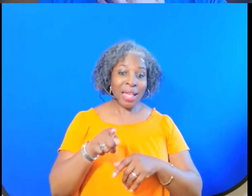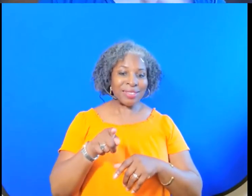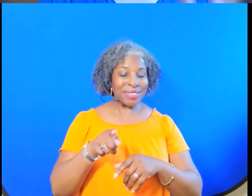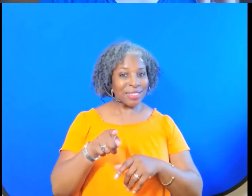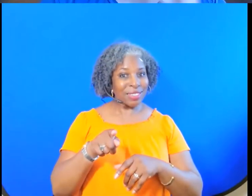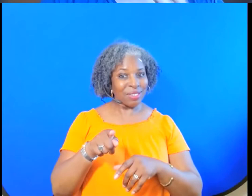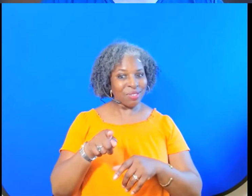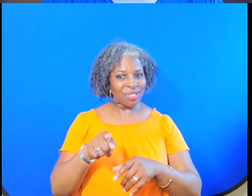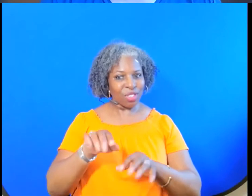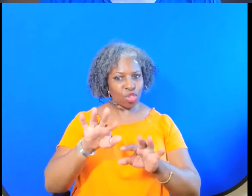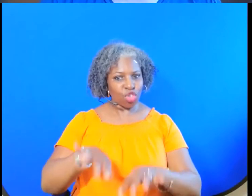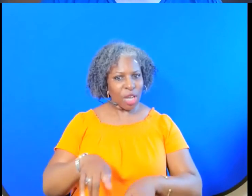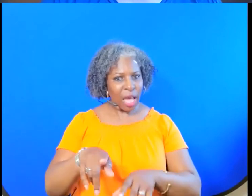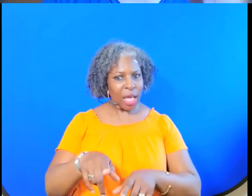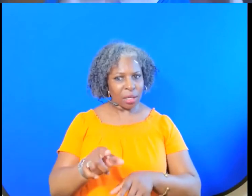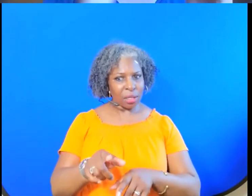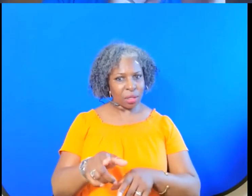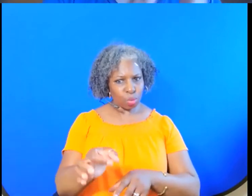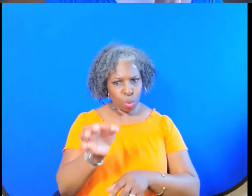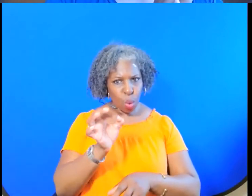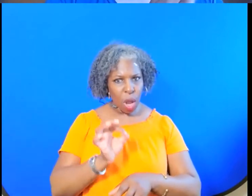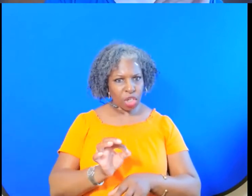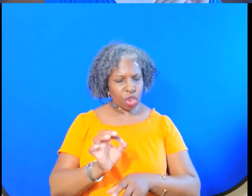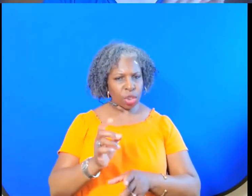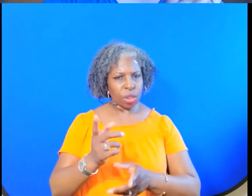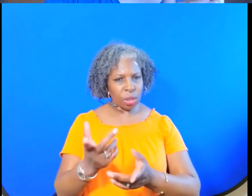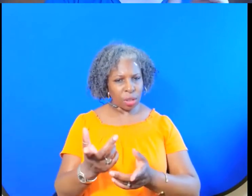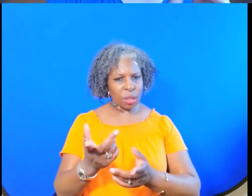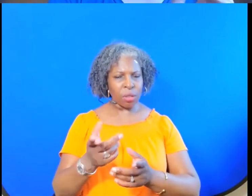And then someone's asked about asking about your personal motivations,